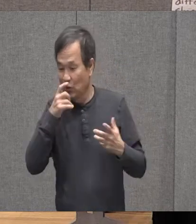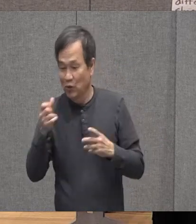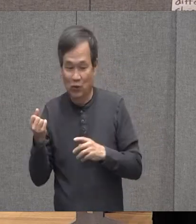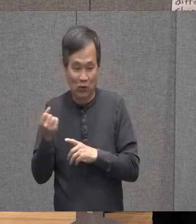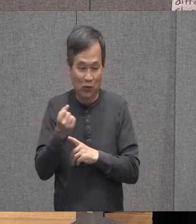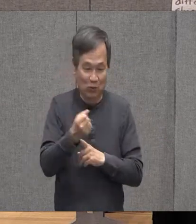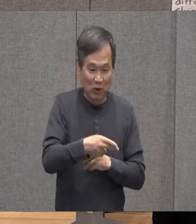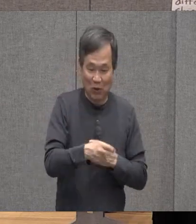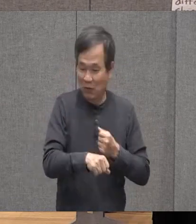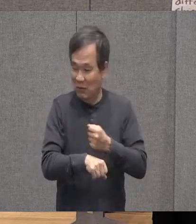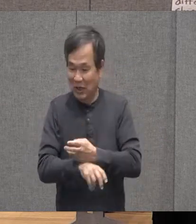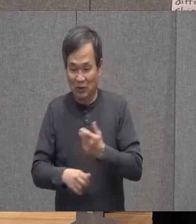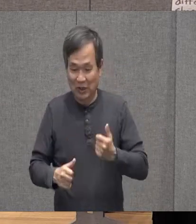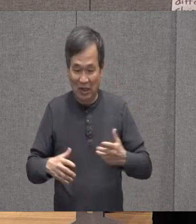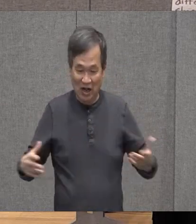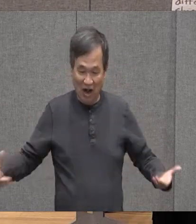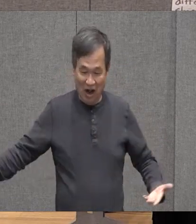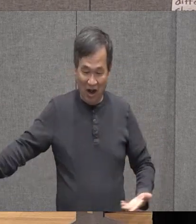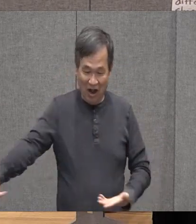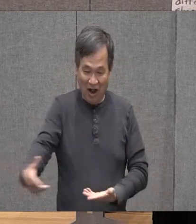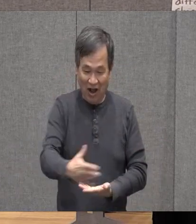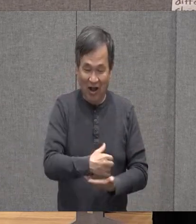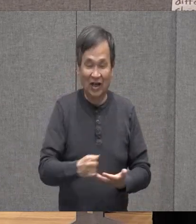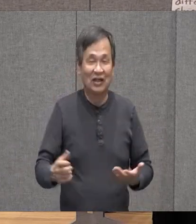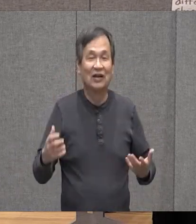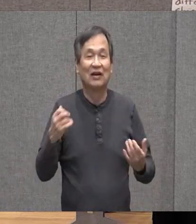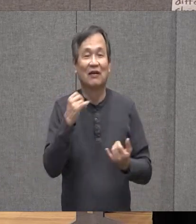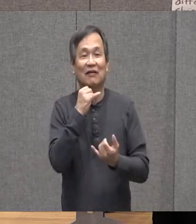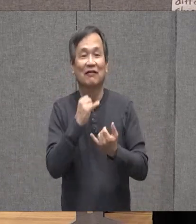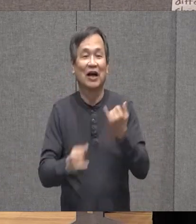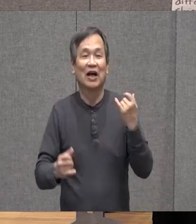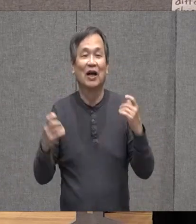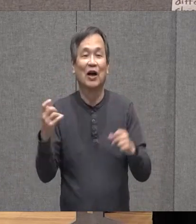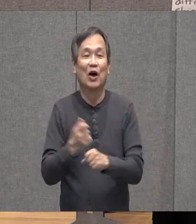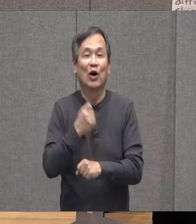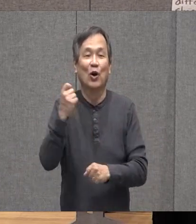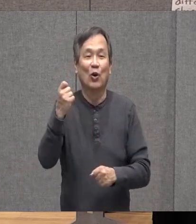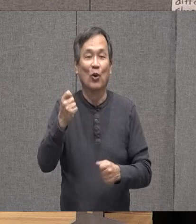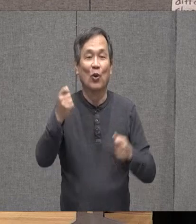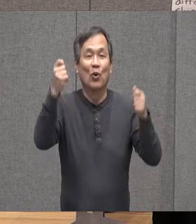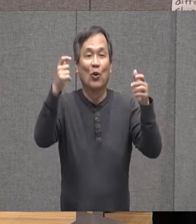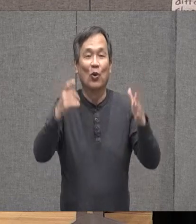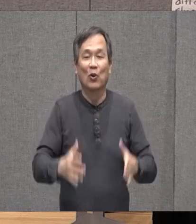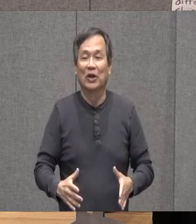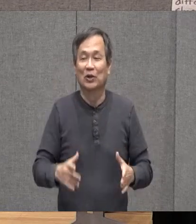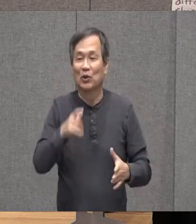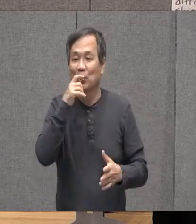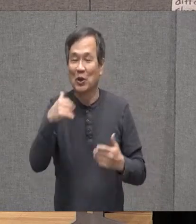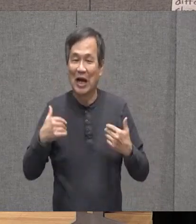And you're right, the one that's gonna be the winner at the end is gonna be the one who has the most cards.